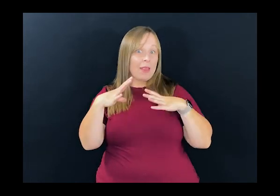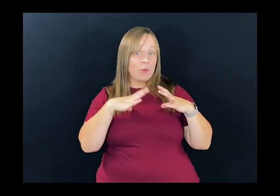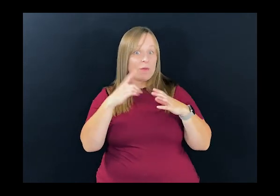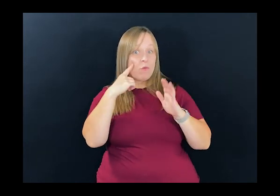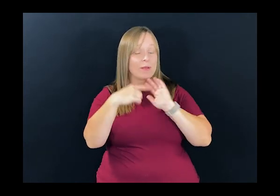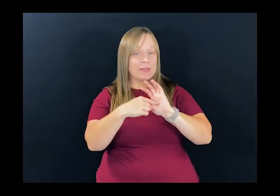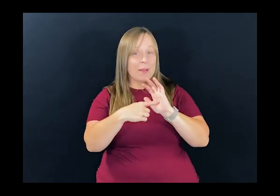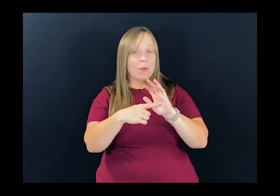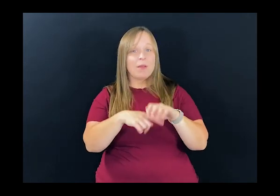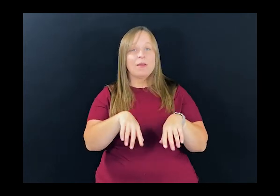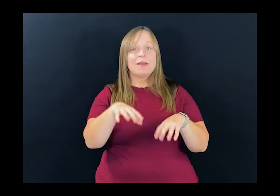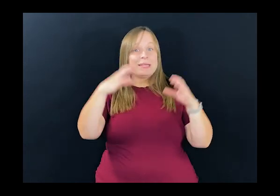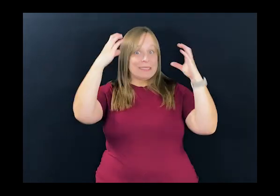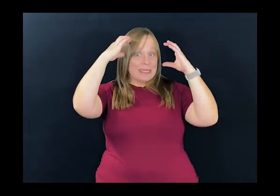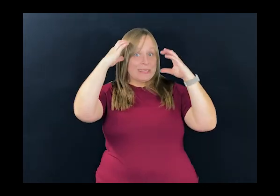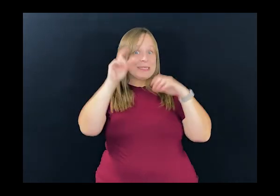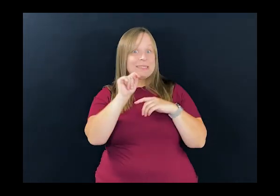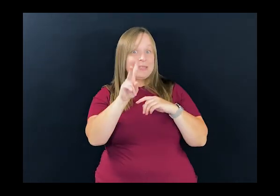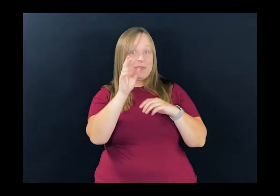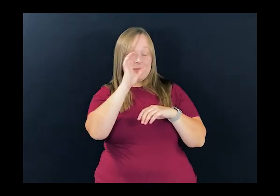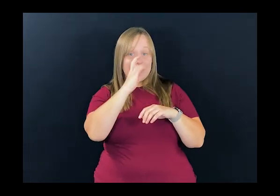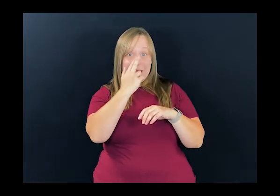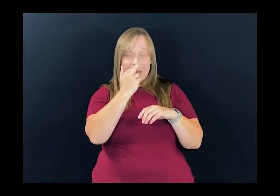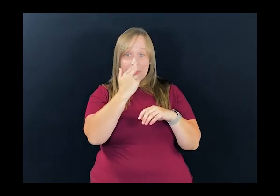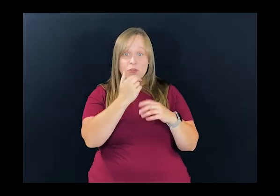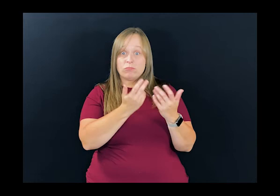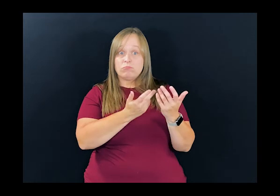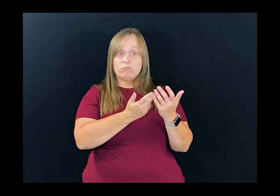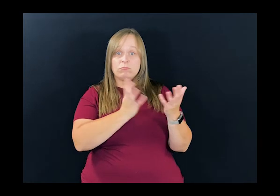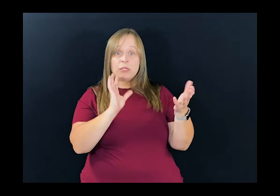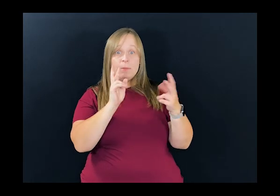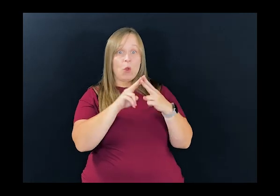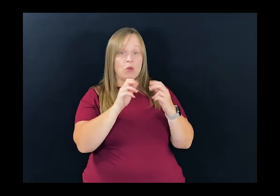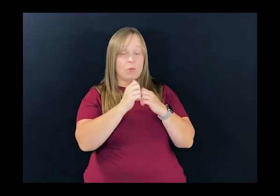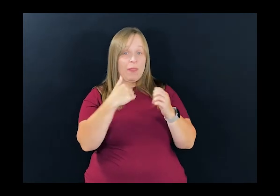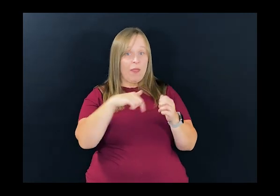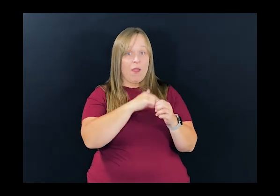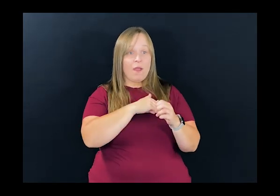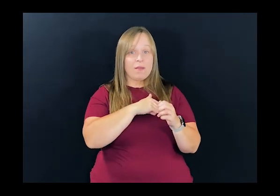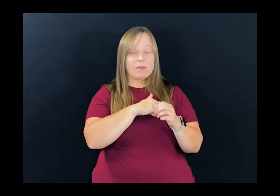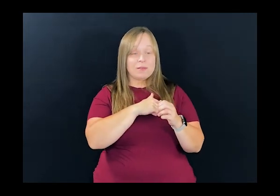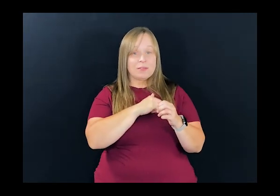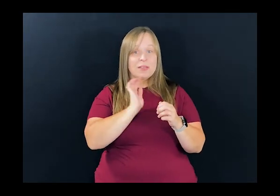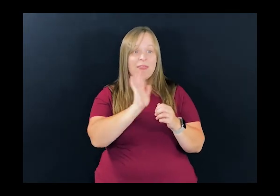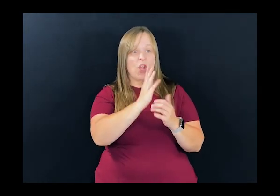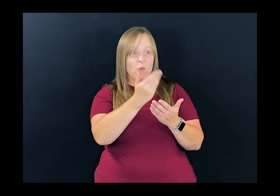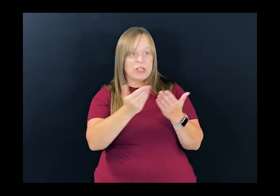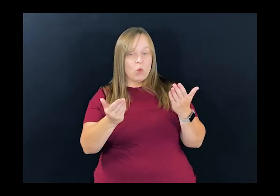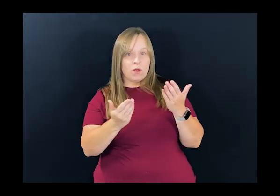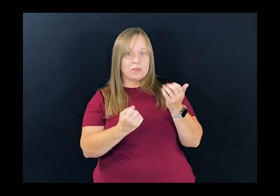For example, we have the Disney TV animation division that partners with us because we're serving as their resource,